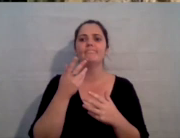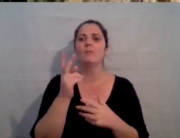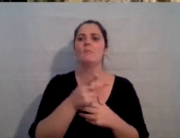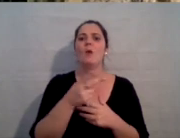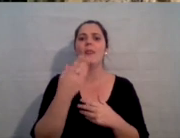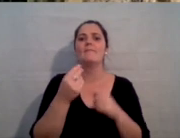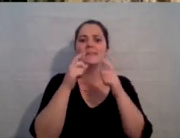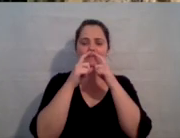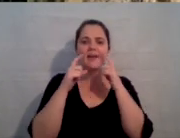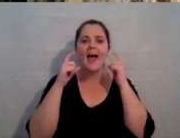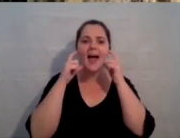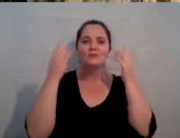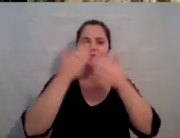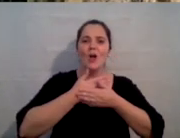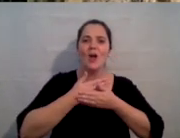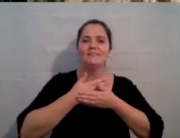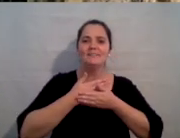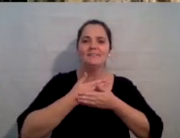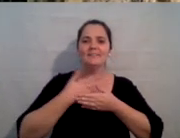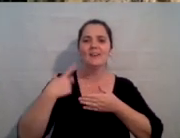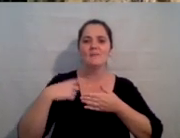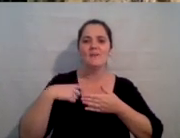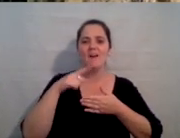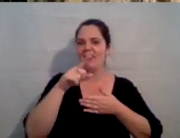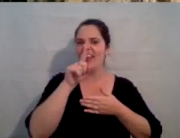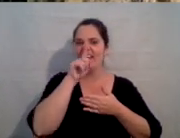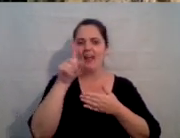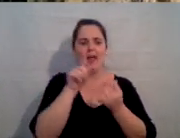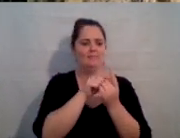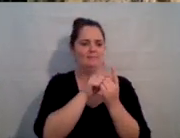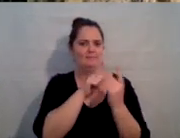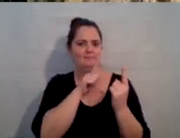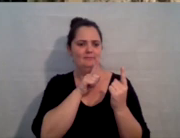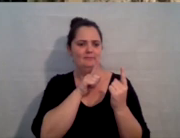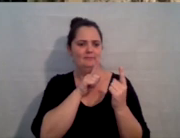because it's impossible for them to social distance while they're doing a tandem pose – that's what we call it when we have two models